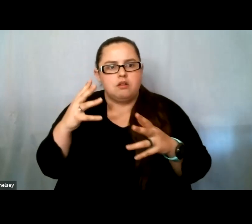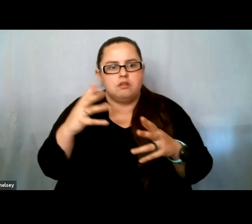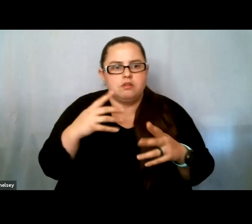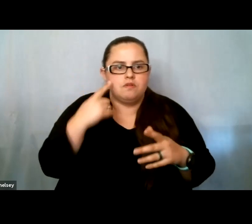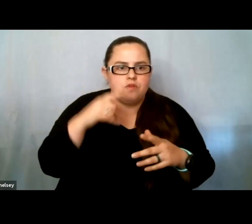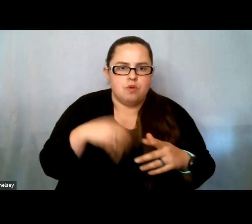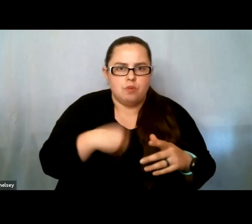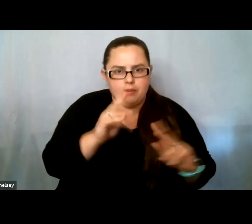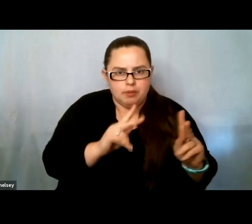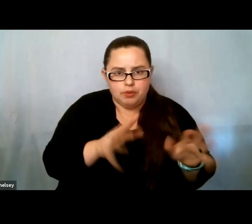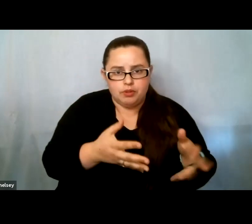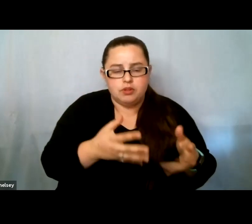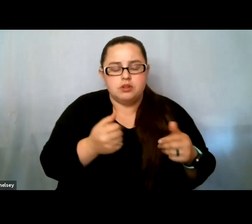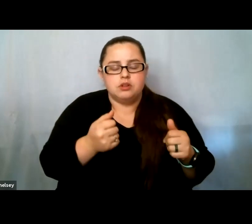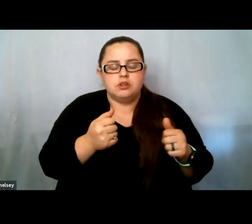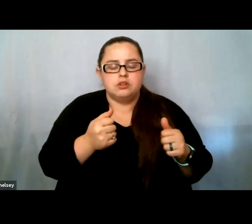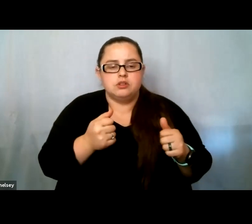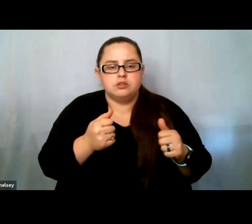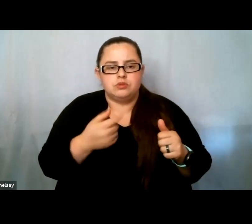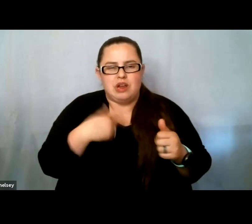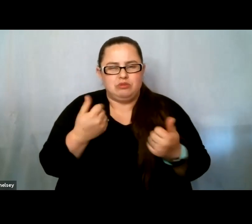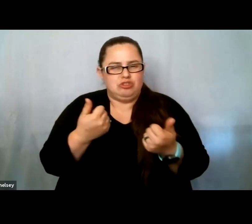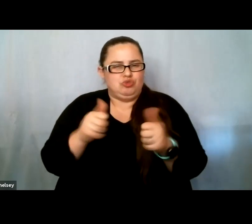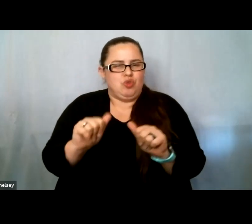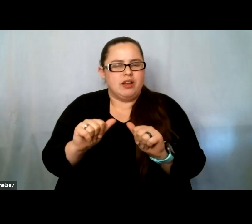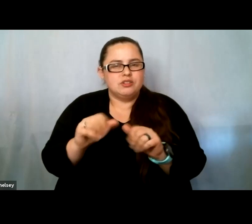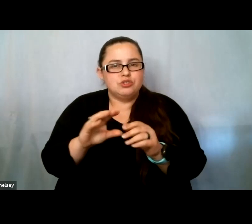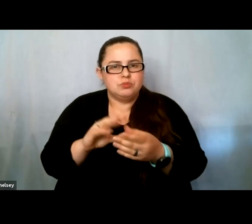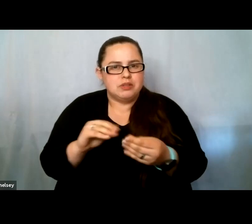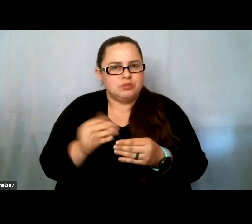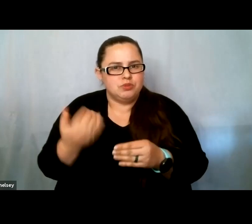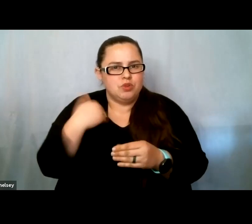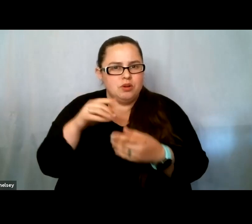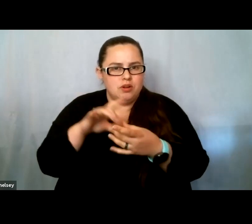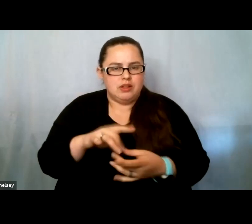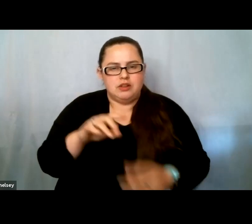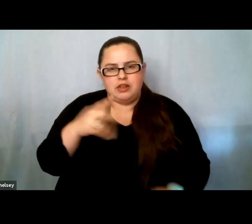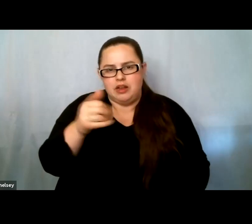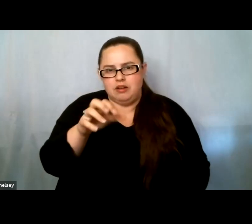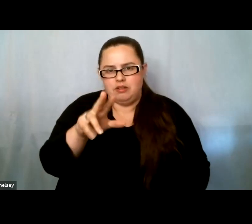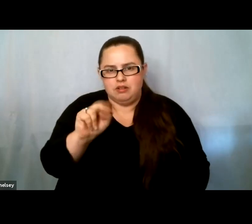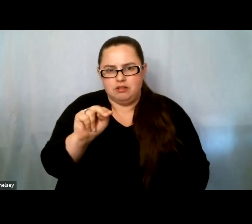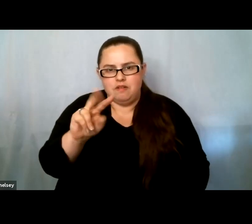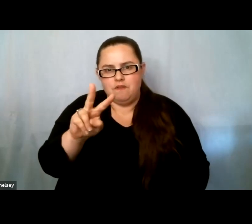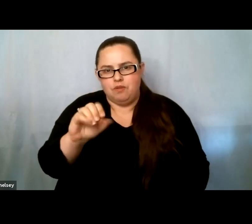And, and that is what I was trying to mention before about Heron, Volk, democracy, a master